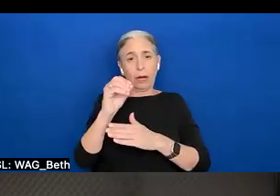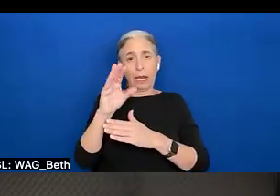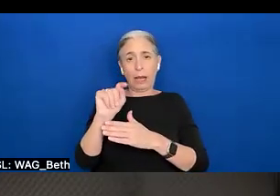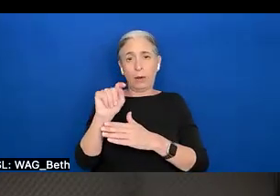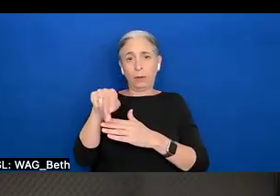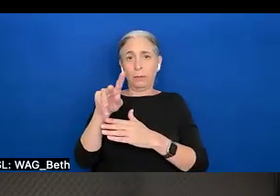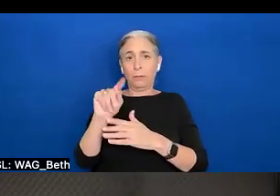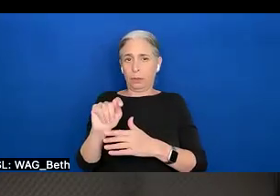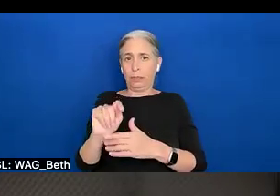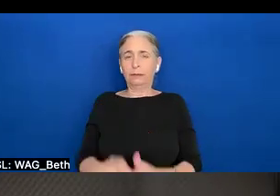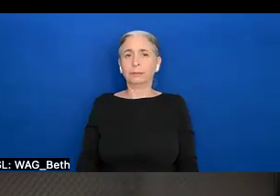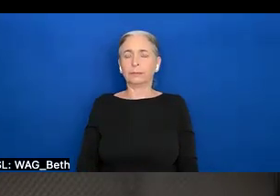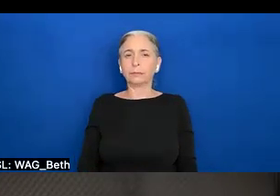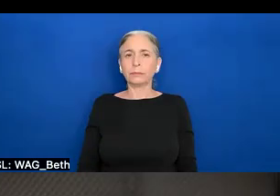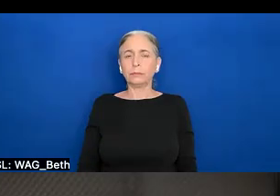tagging of the output.